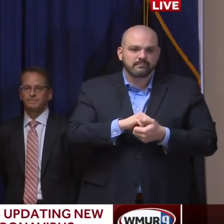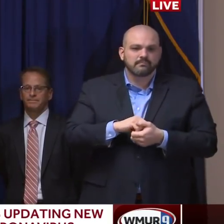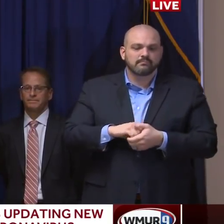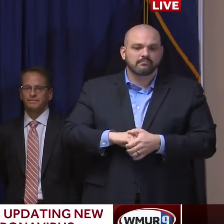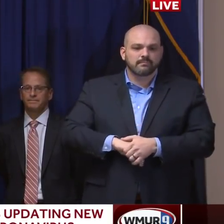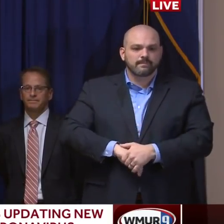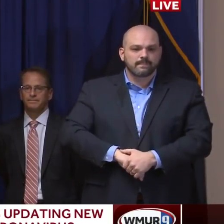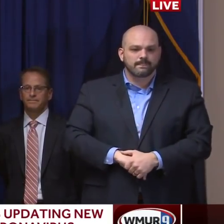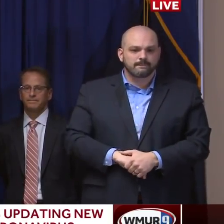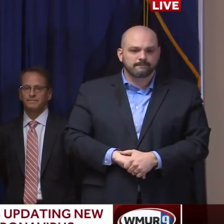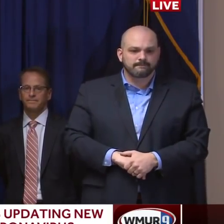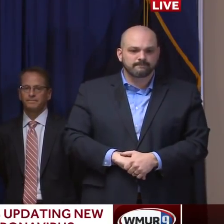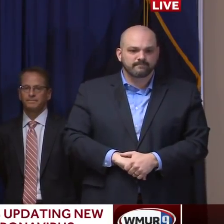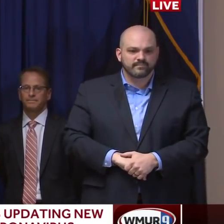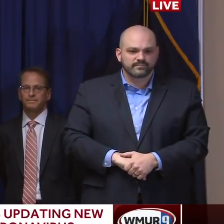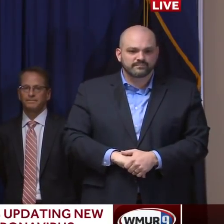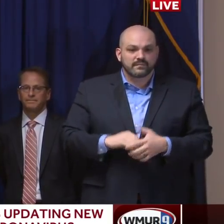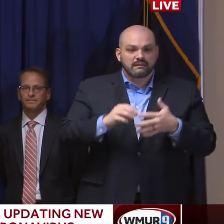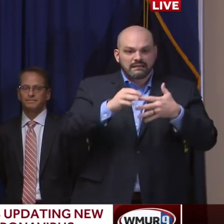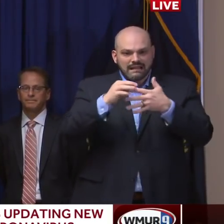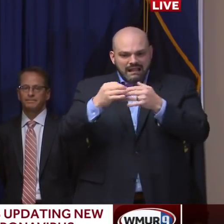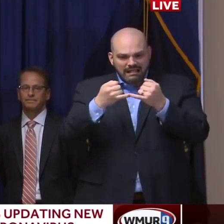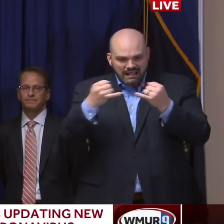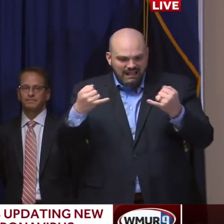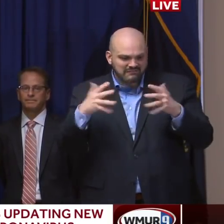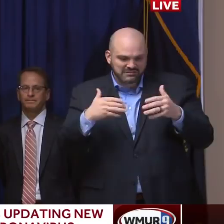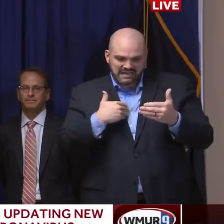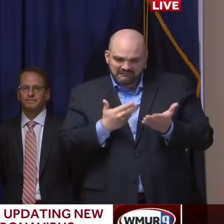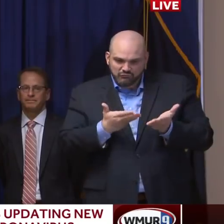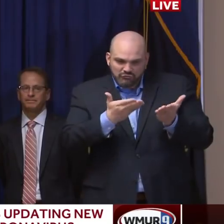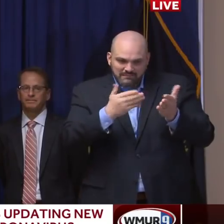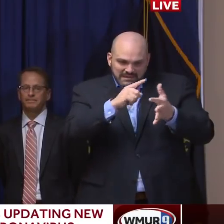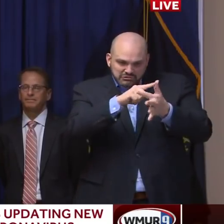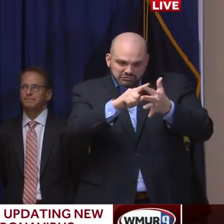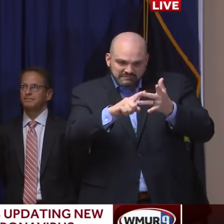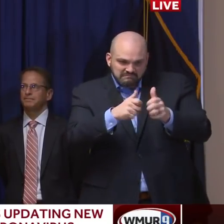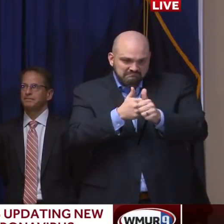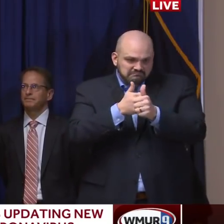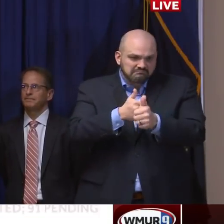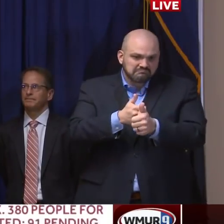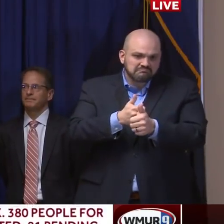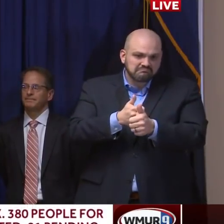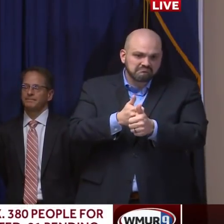CONTACT WITH THE DEPARTMENT OF PUBLIC HEALTH. THE COMMISSIONER AND HER TEAM HAVE BEEN WORKING WITH THEM.